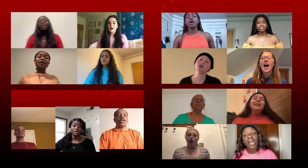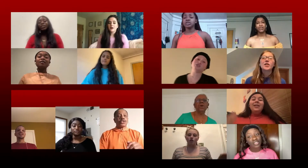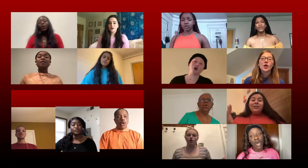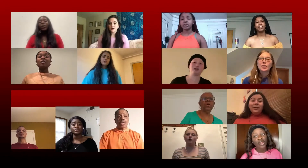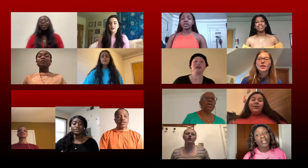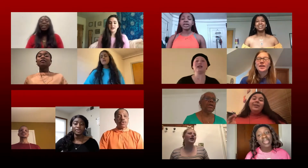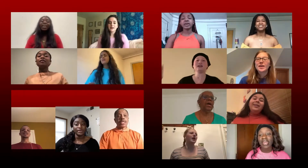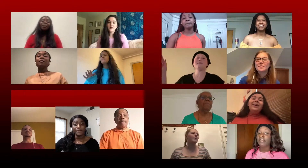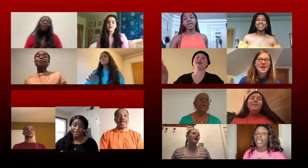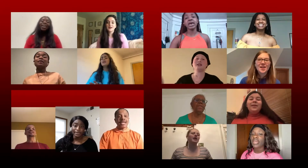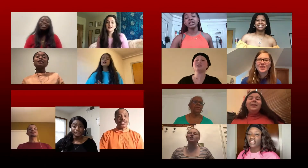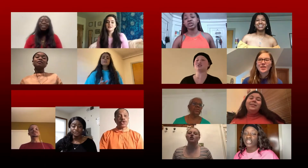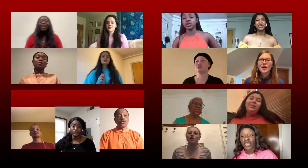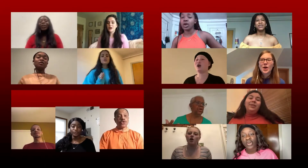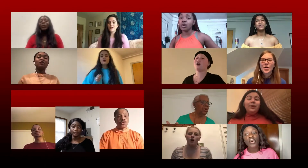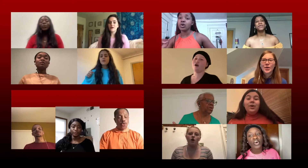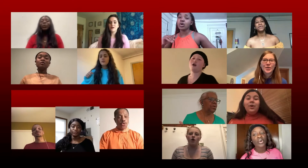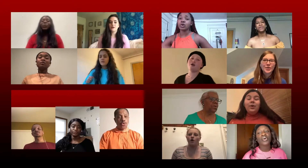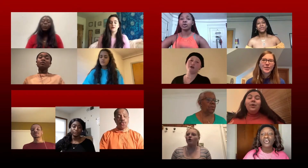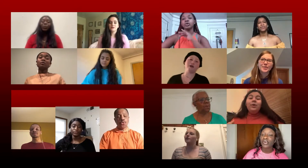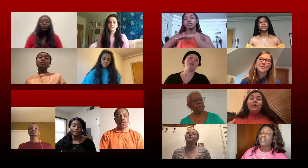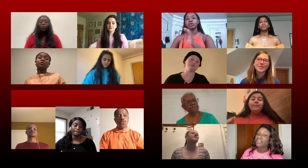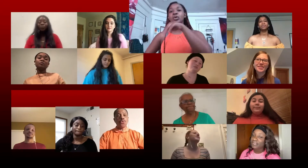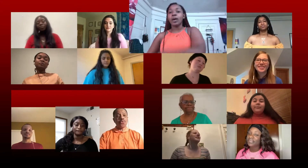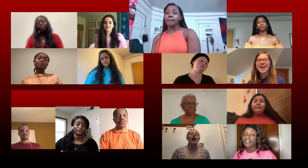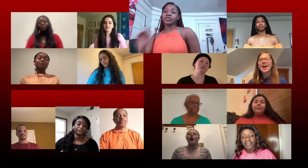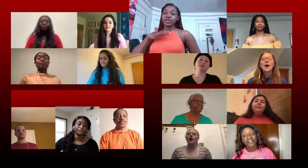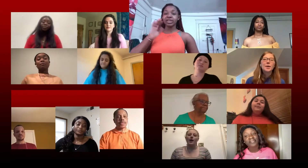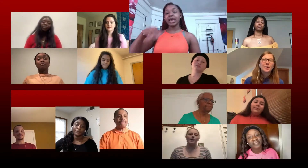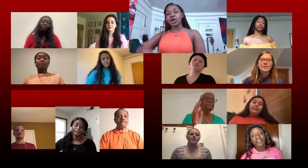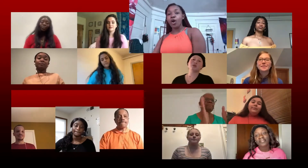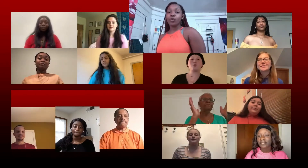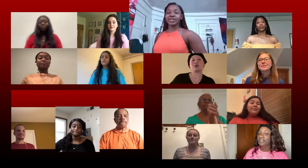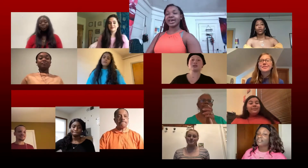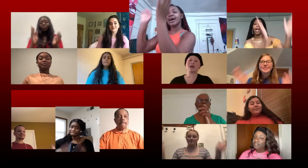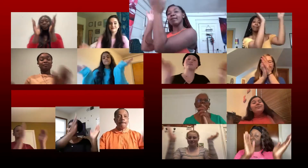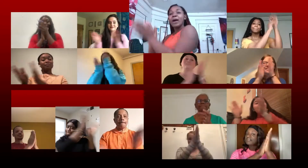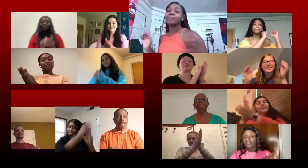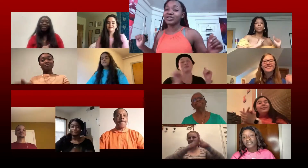Totally committed to You Put your hands together one time